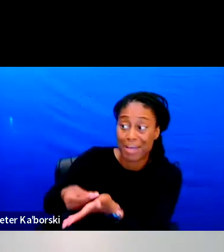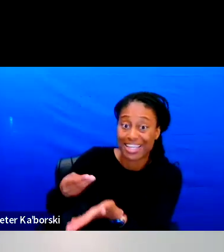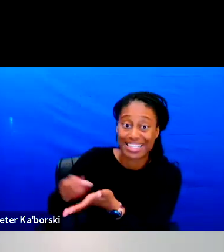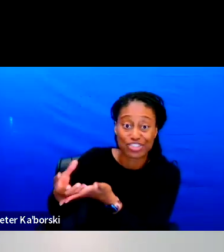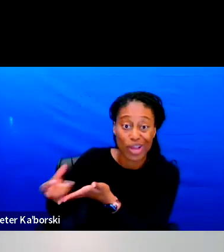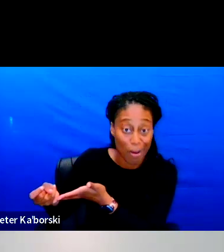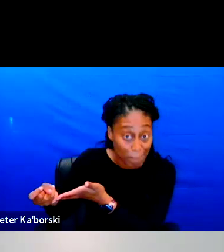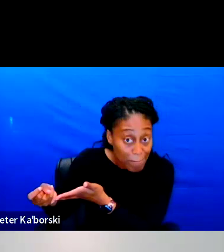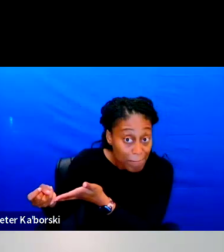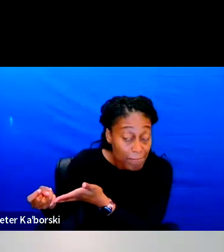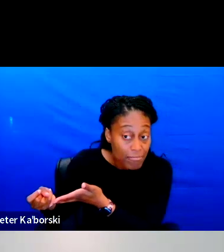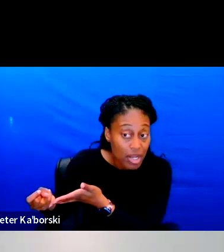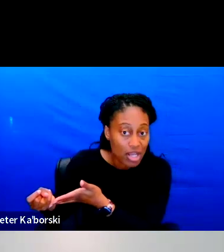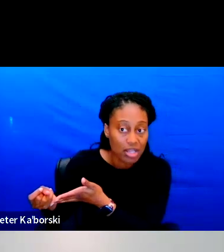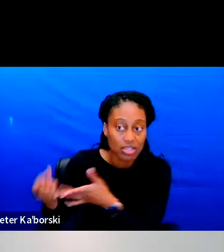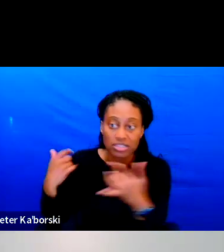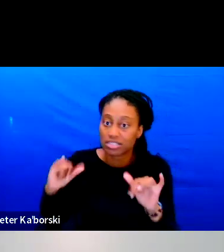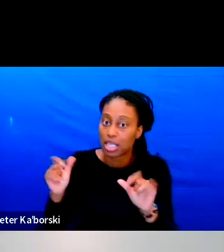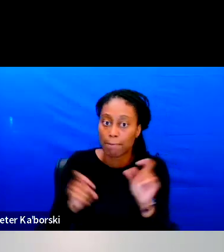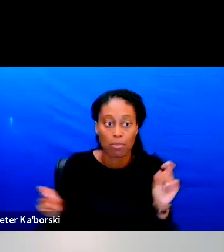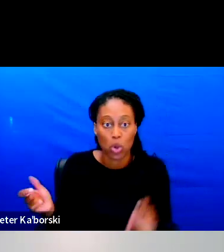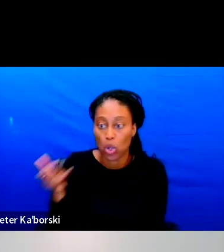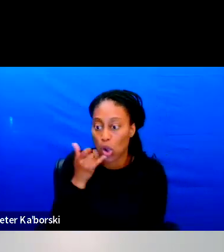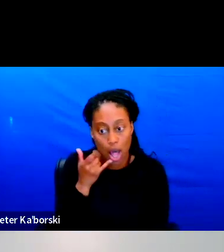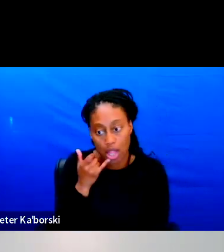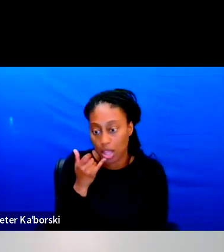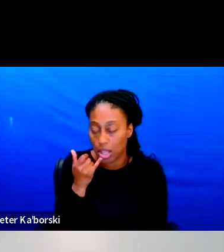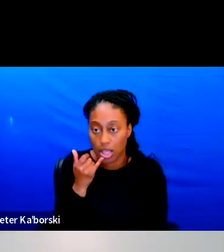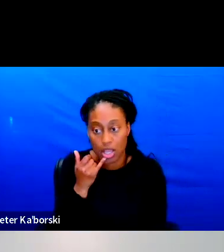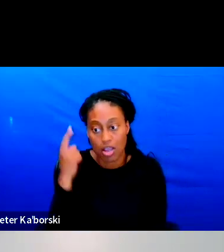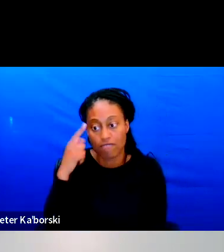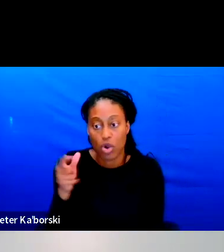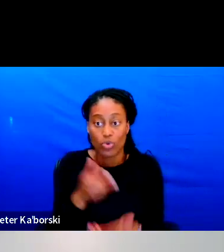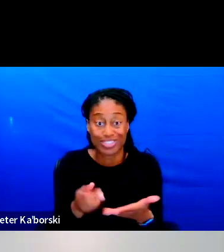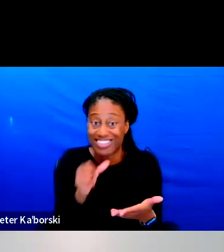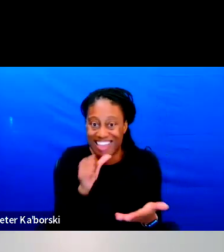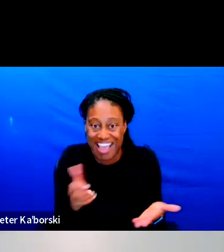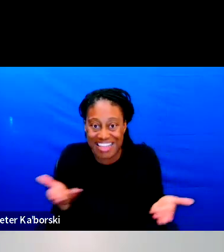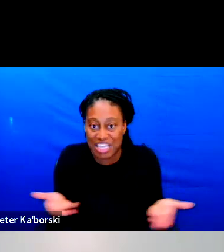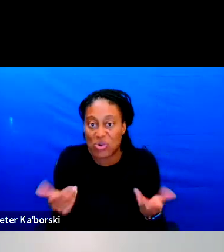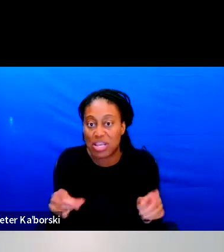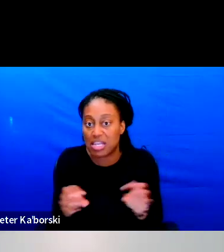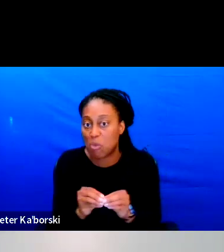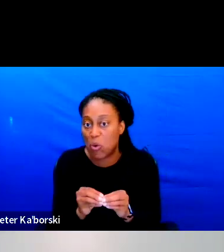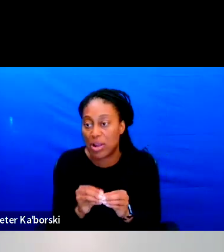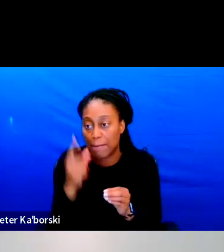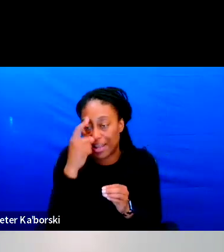Kyle Kleist: So we still have people calling on Kyle Kleist: for resources that don't exist Kyle Kleist: because the funding dried up